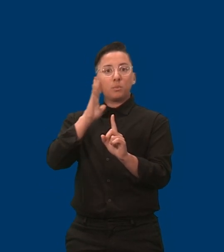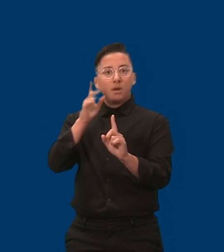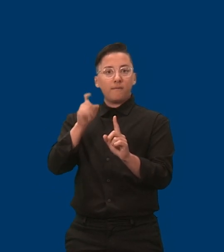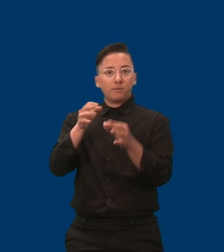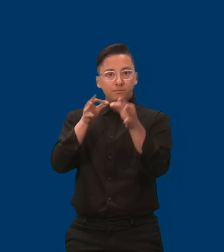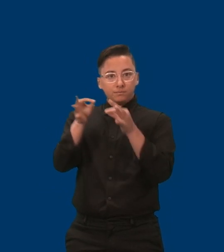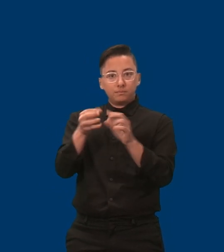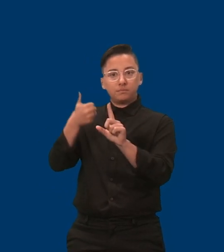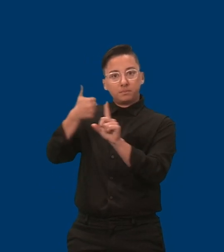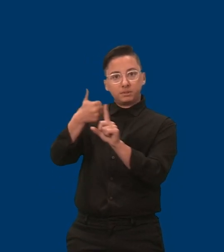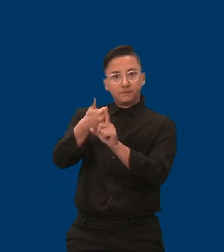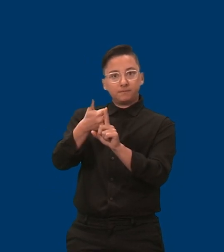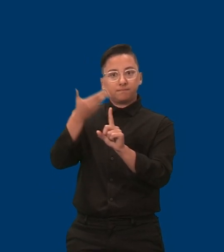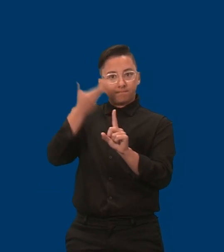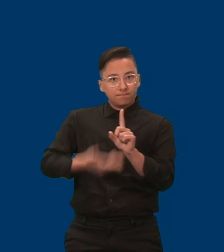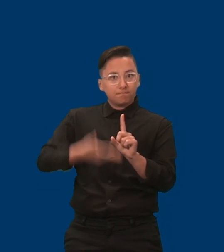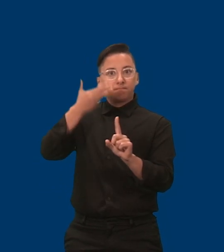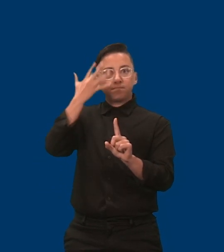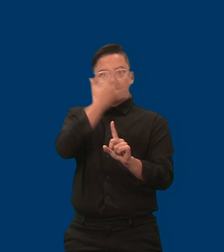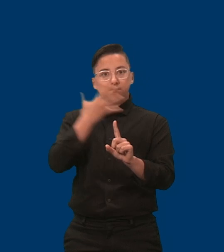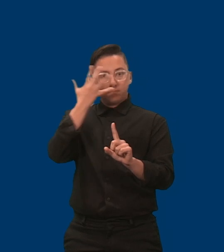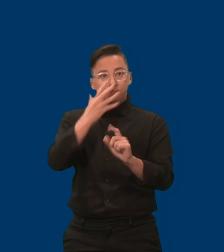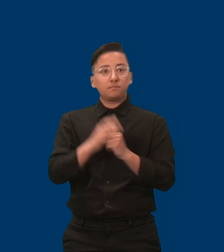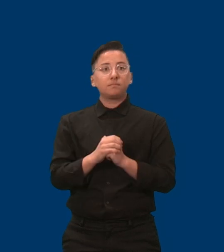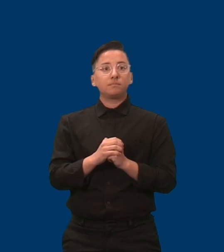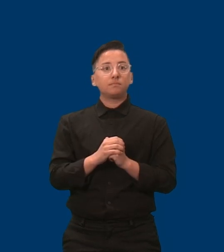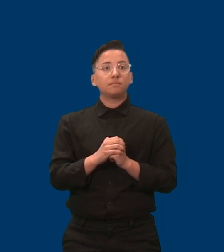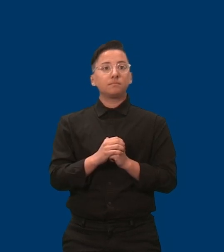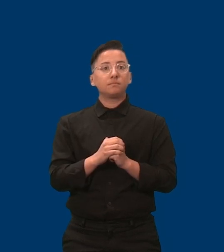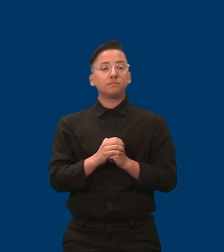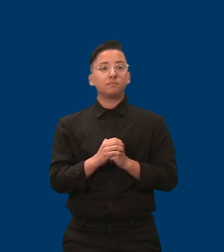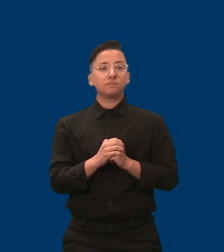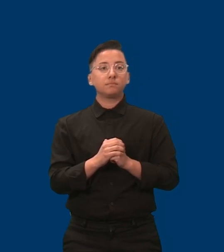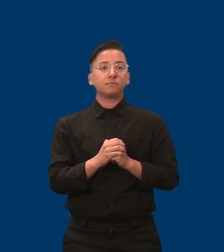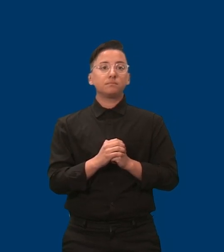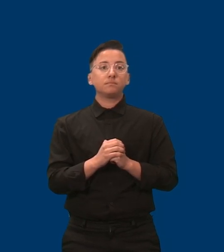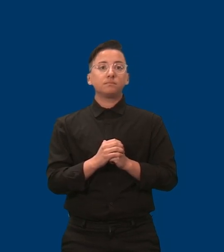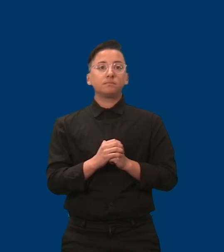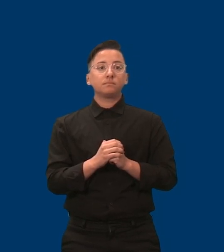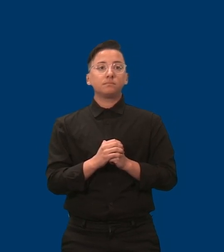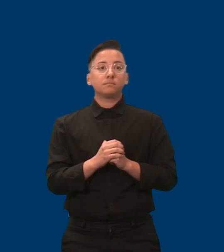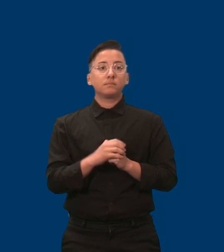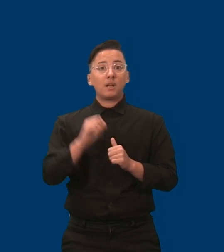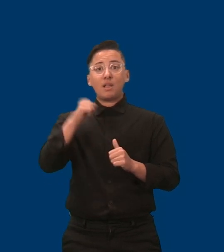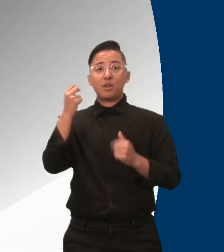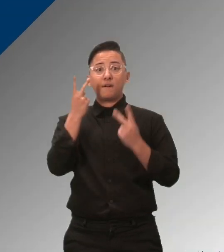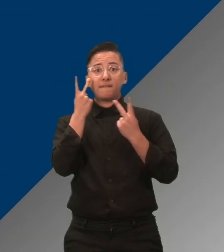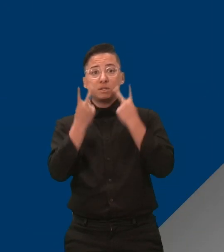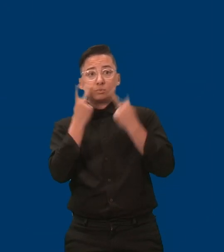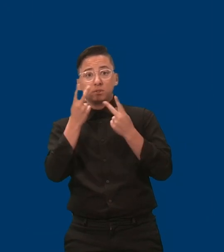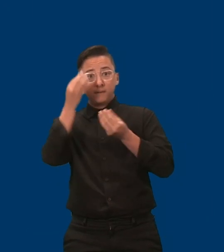Visual information appearing on screen will be audio described.